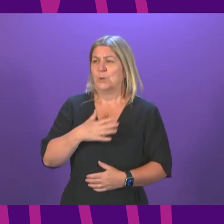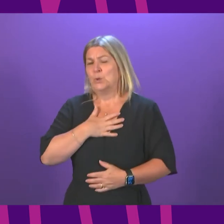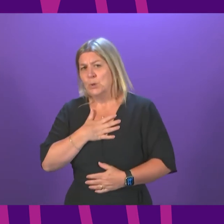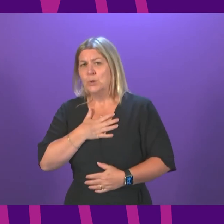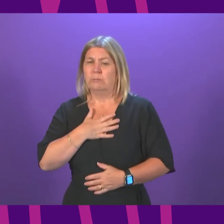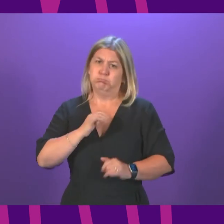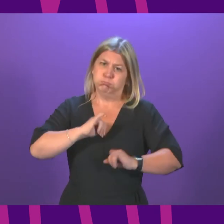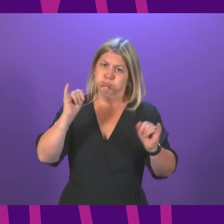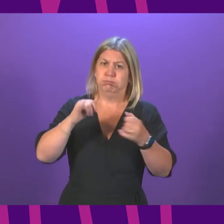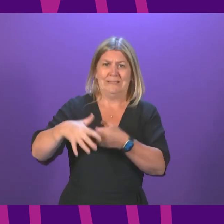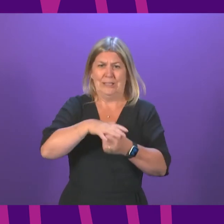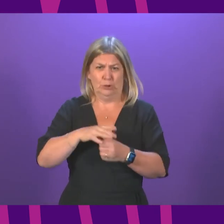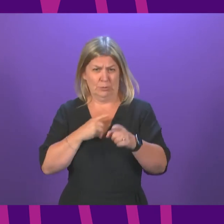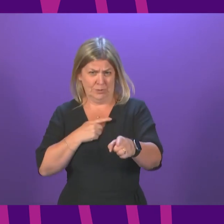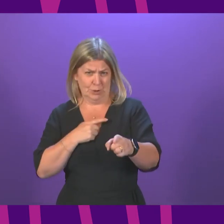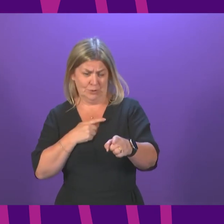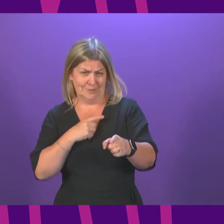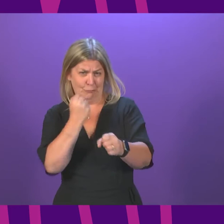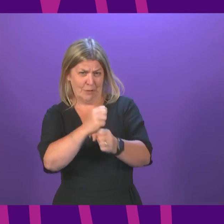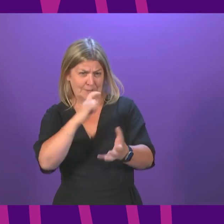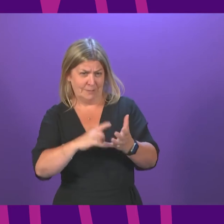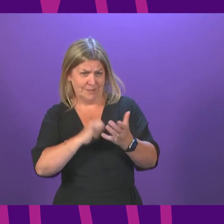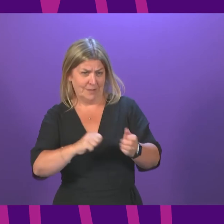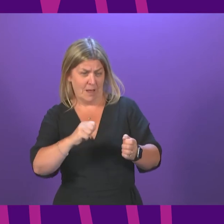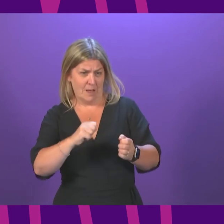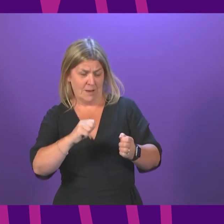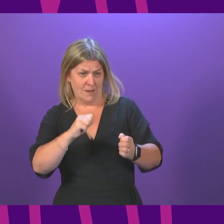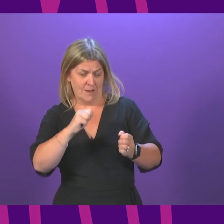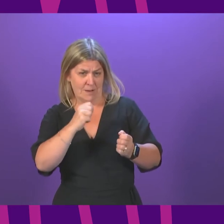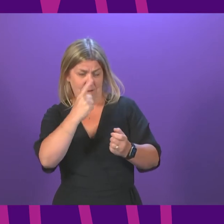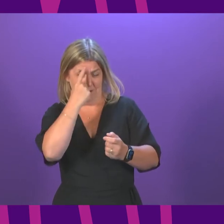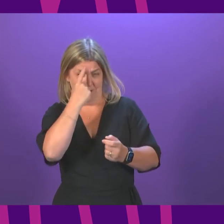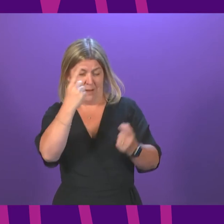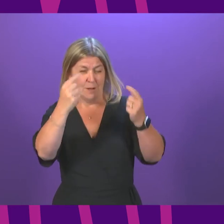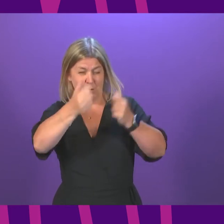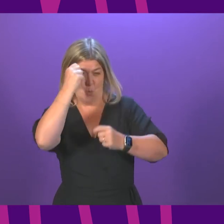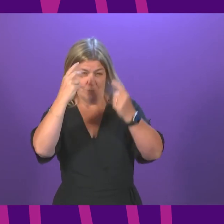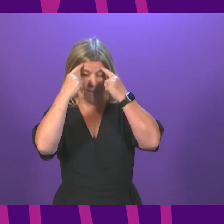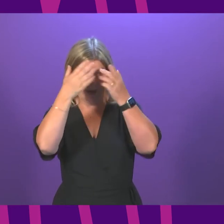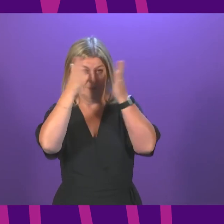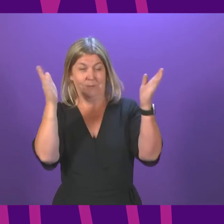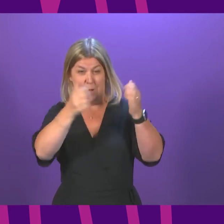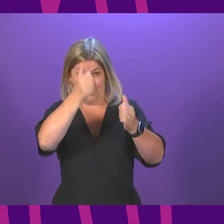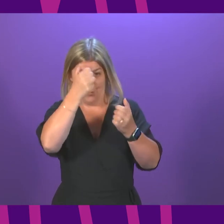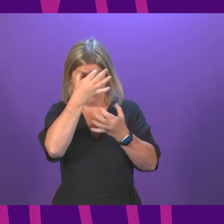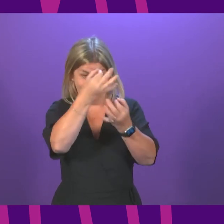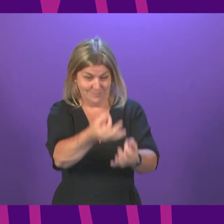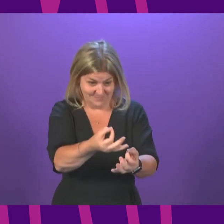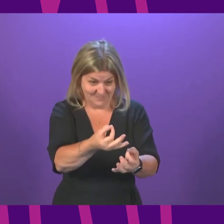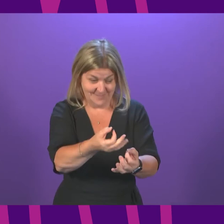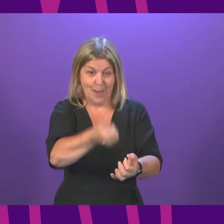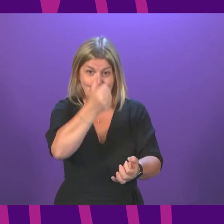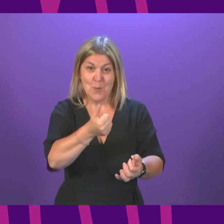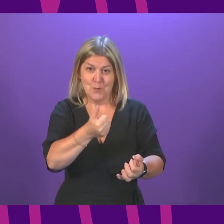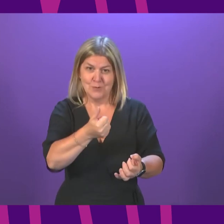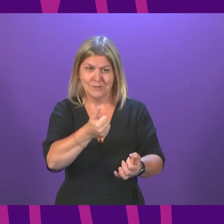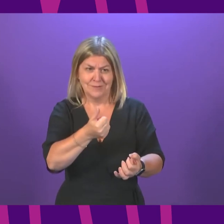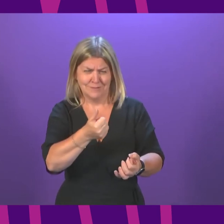can interpret my mind. That is a truly awful situation to find myself in.